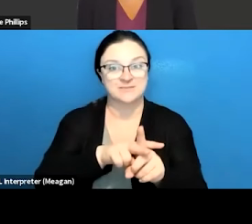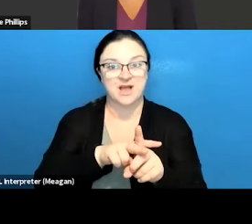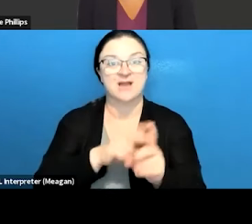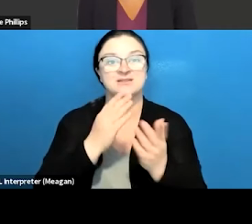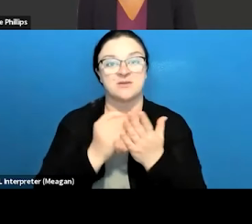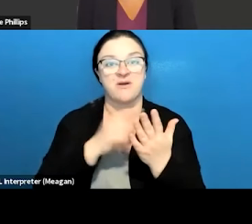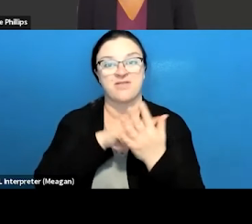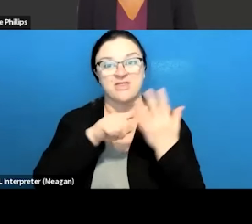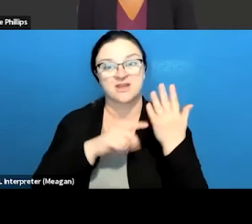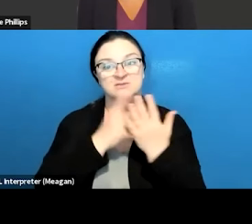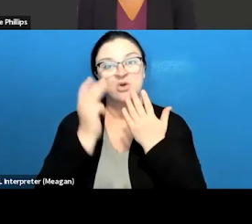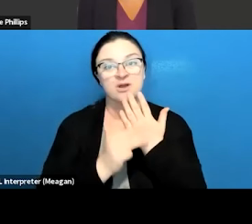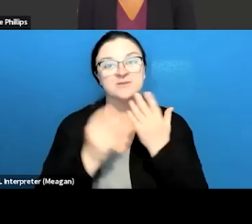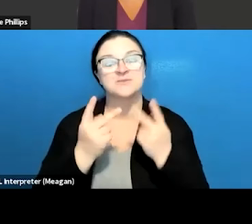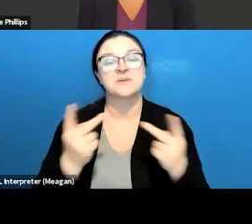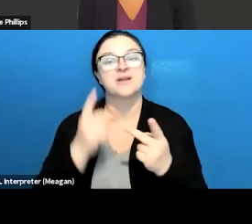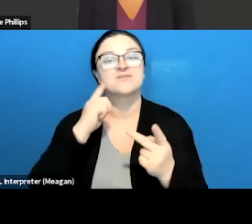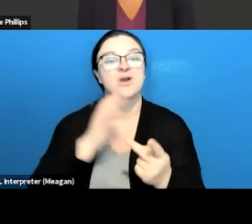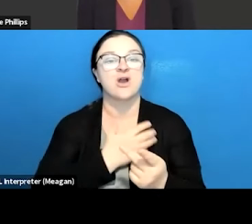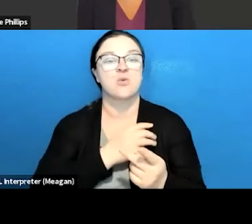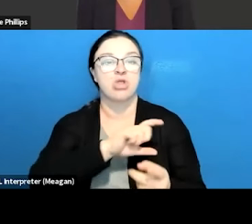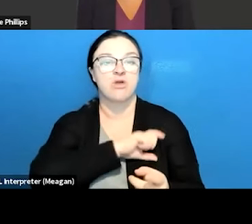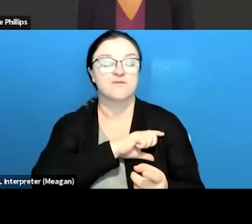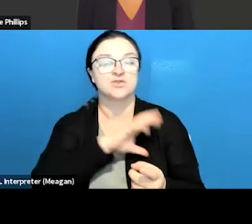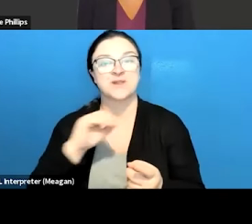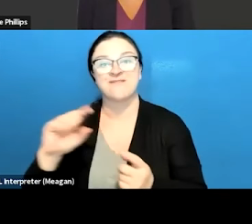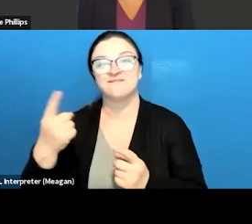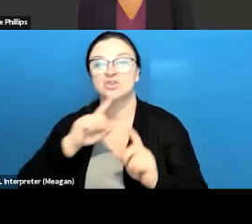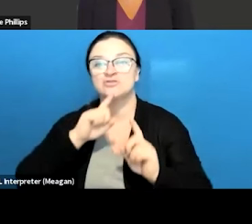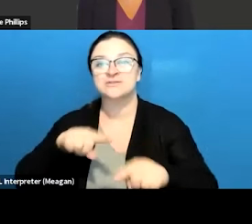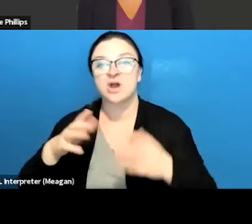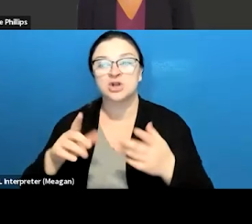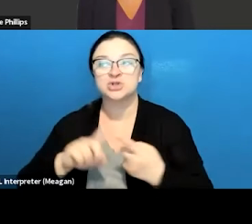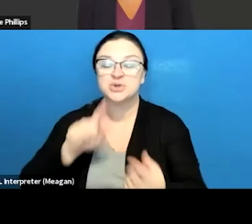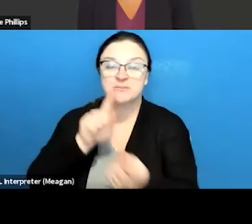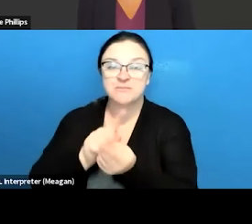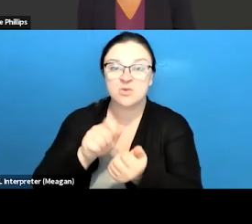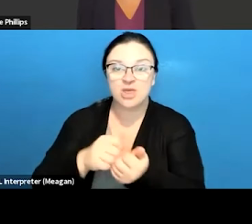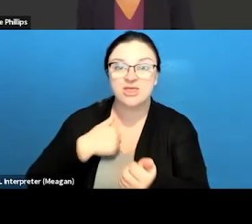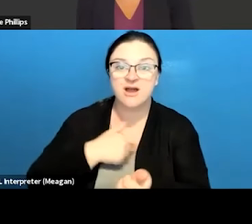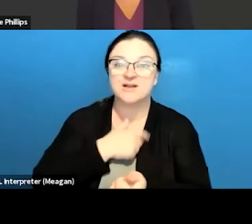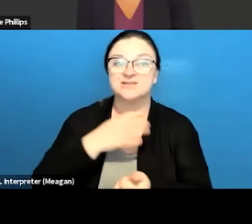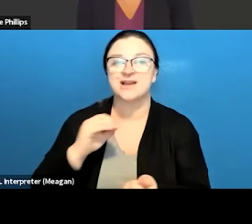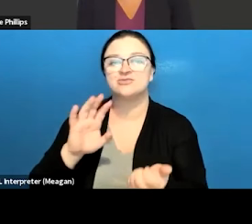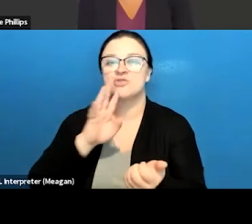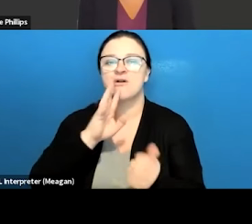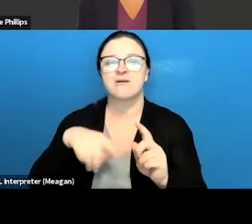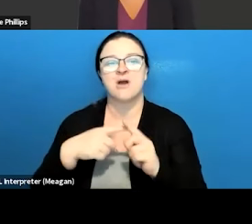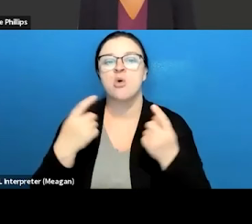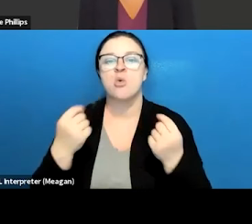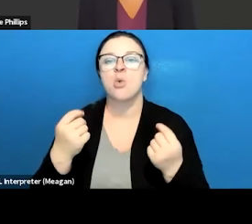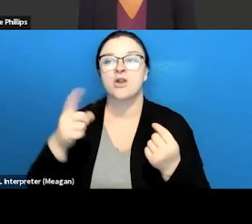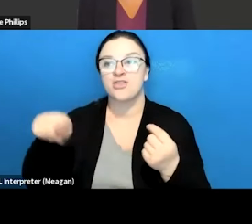a place for our law enforcement and first responder partners to meet with us and to talk about what's working, what are they learning,